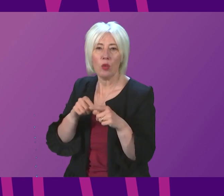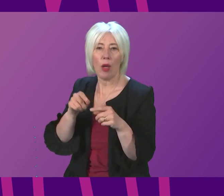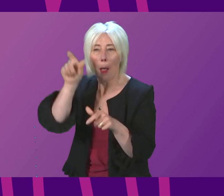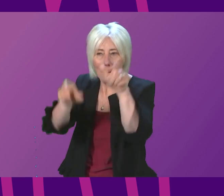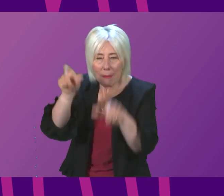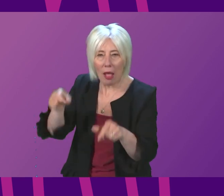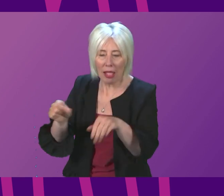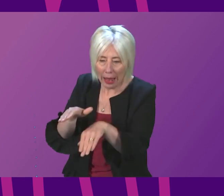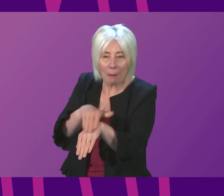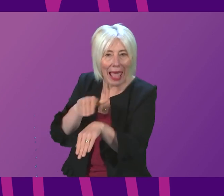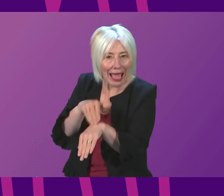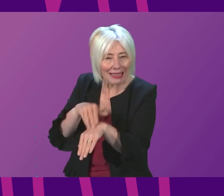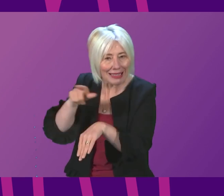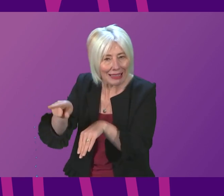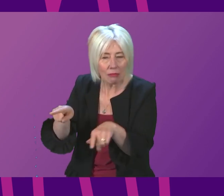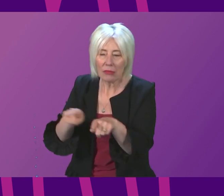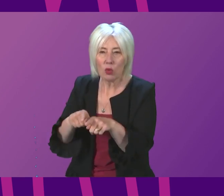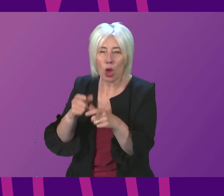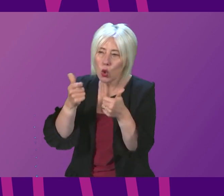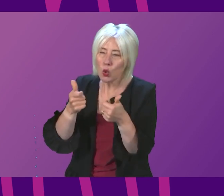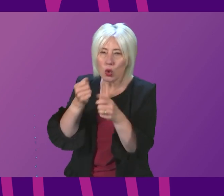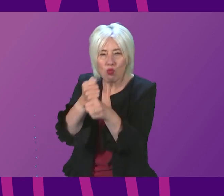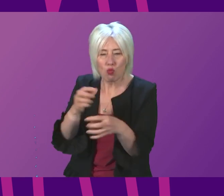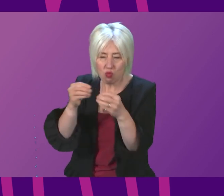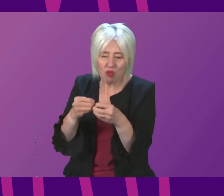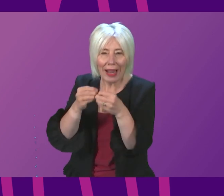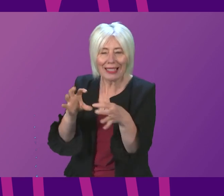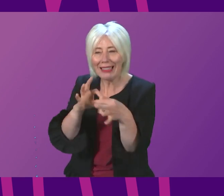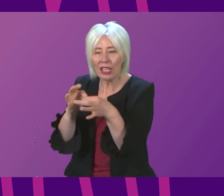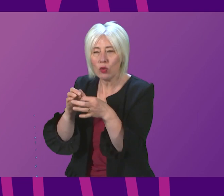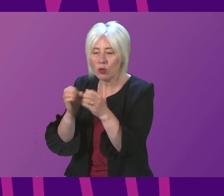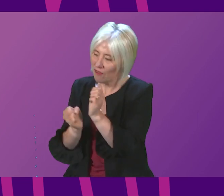and good practice in relation to fires and waste disposal.